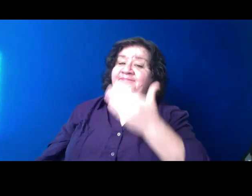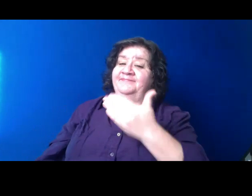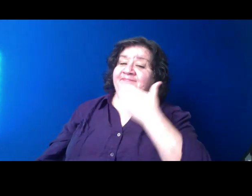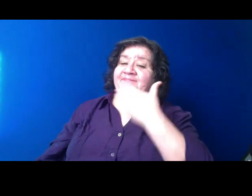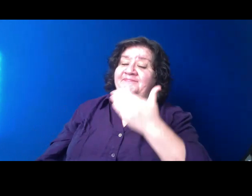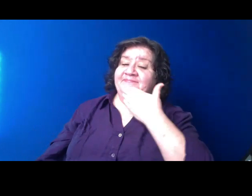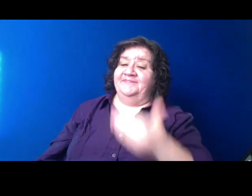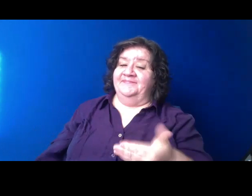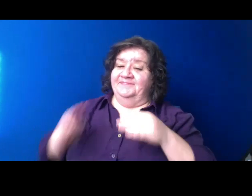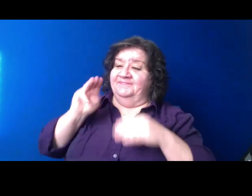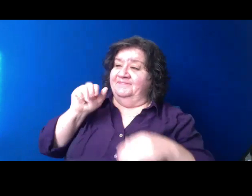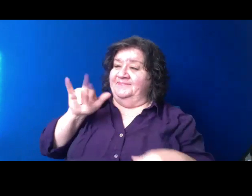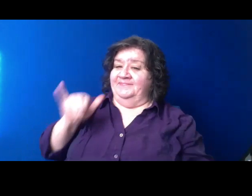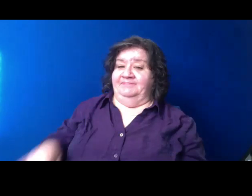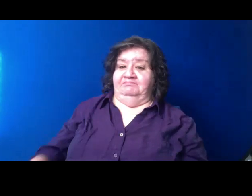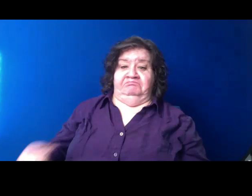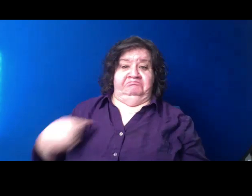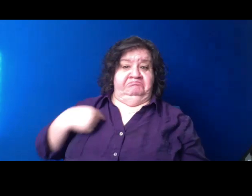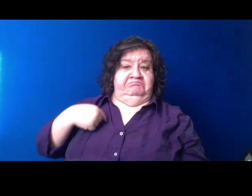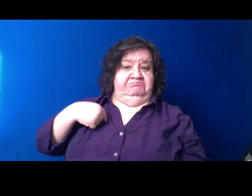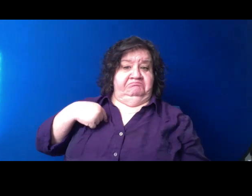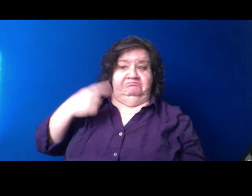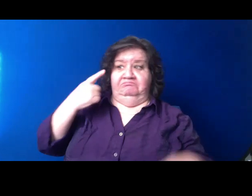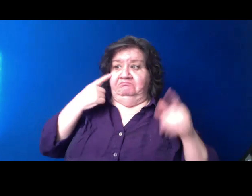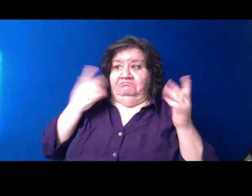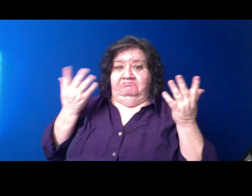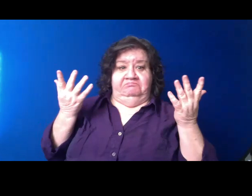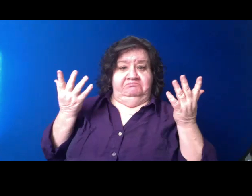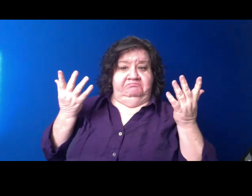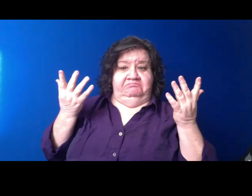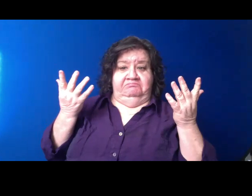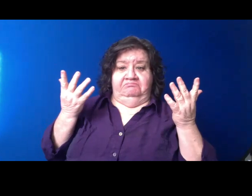encouraging comments and contributions in the chat box which i really appreciate but i don't think we